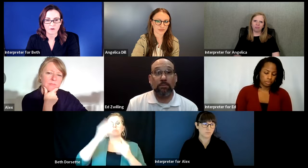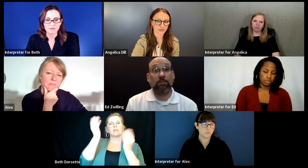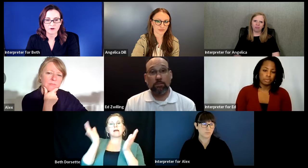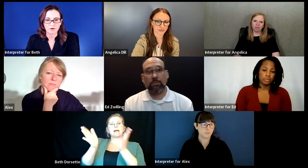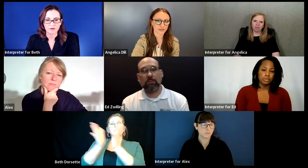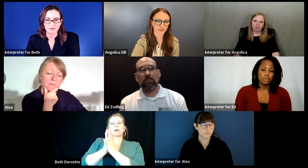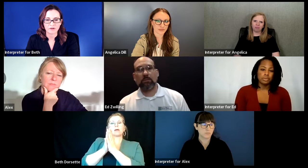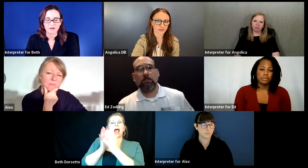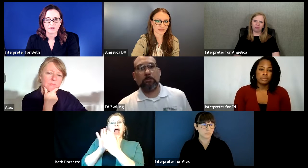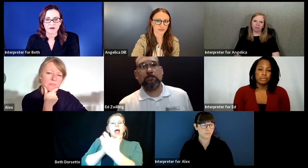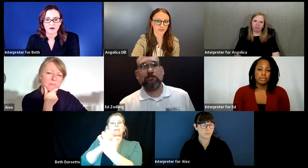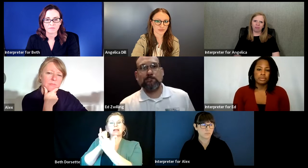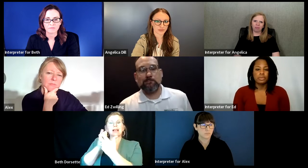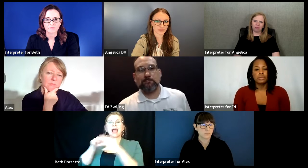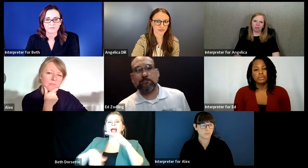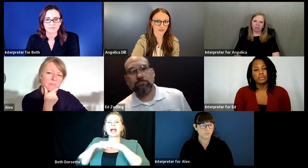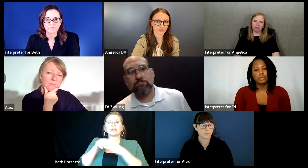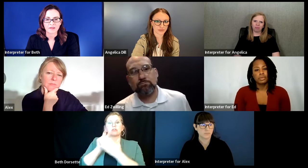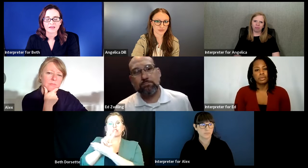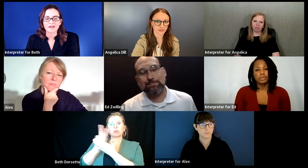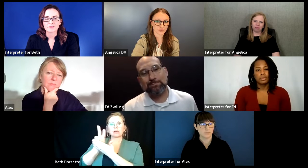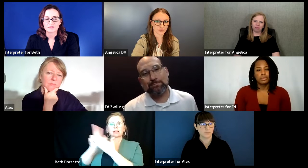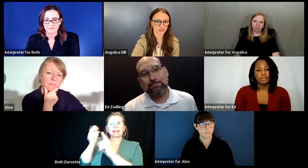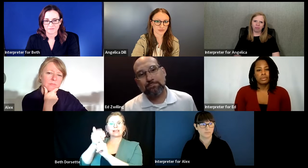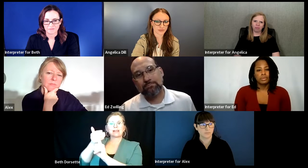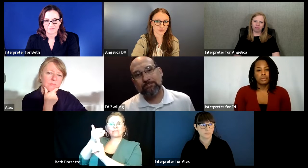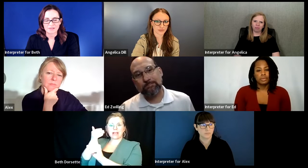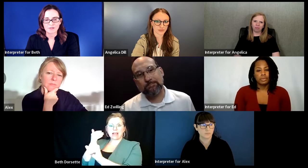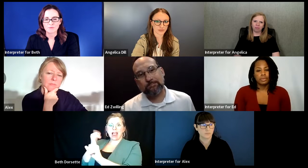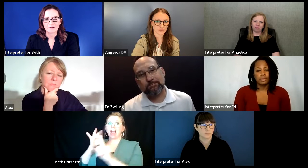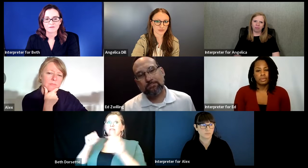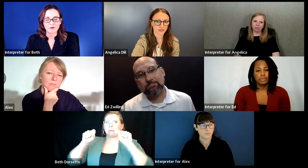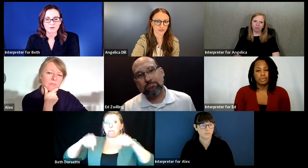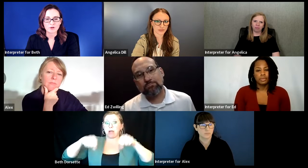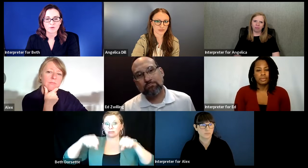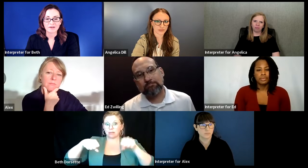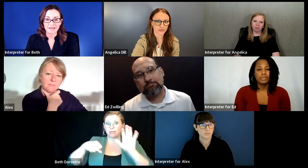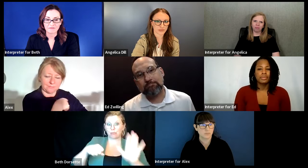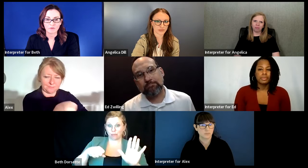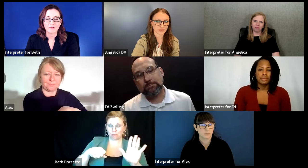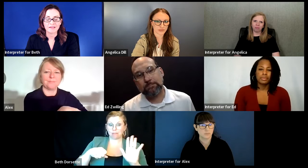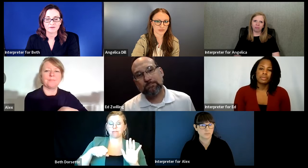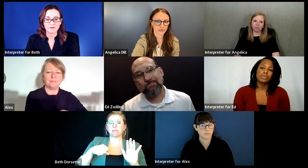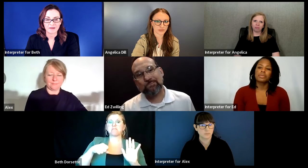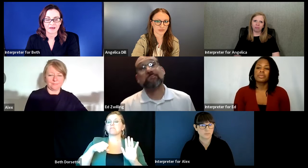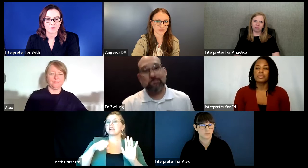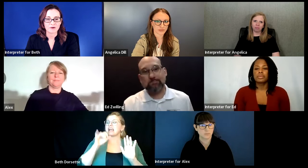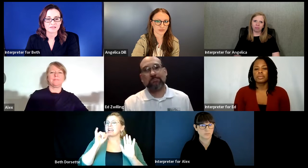I always encourage -- excuse me; for those who are Deaf and will be interviewing, I always